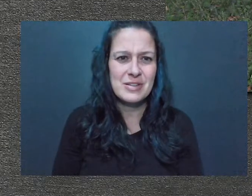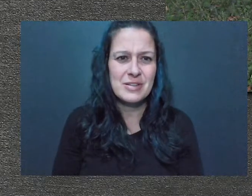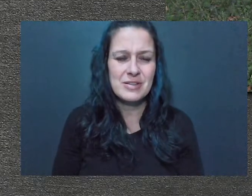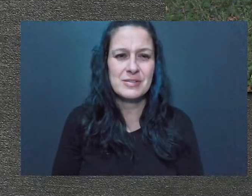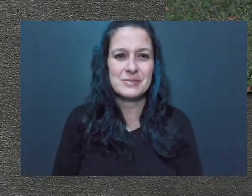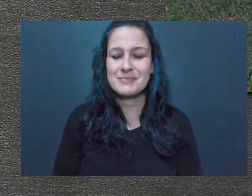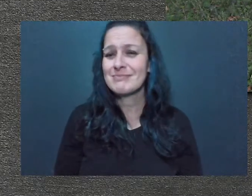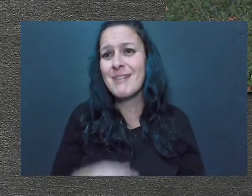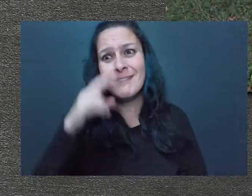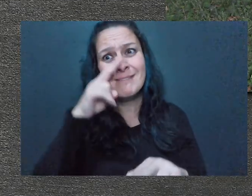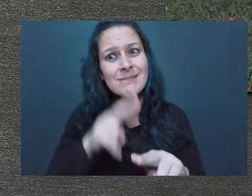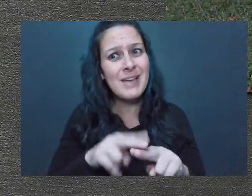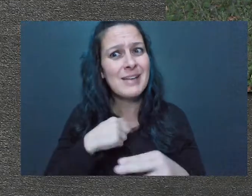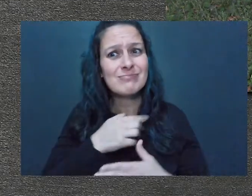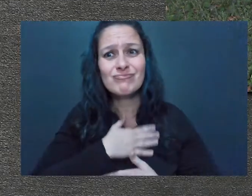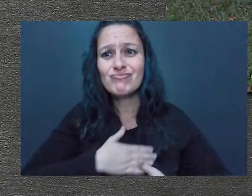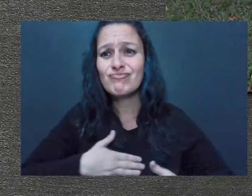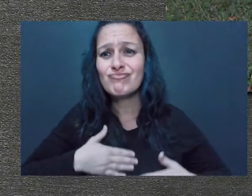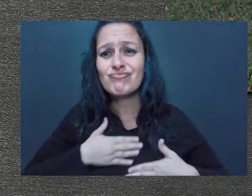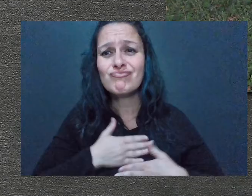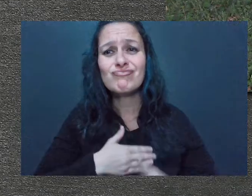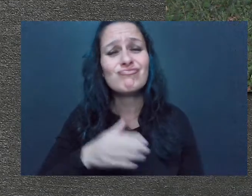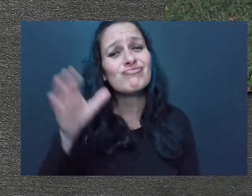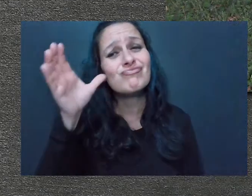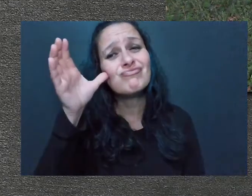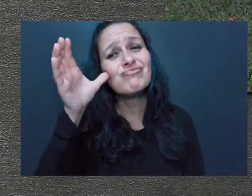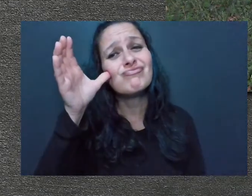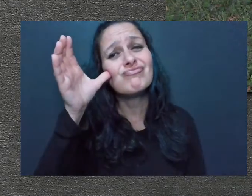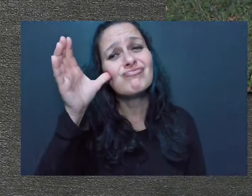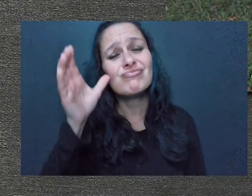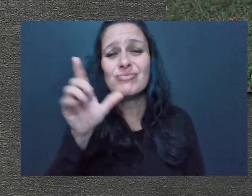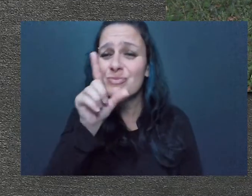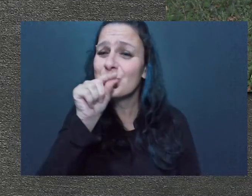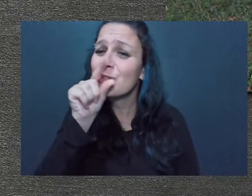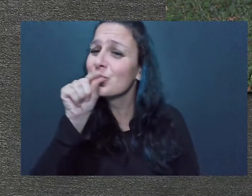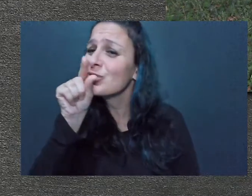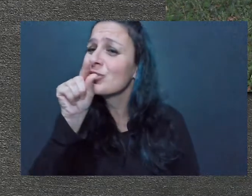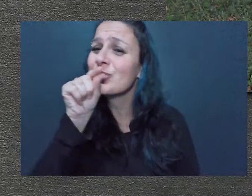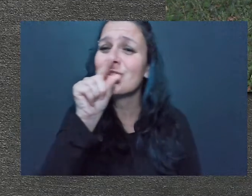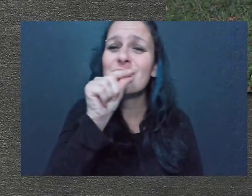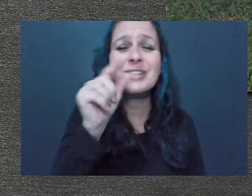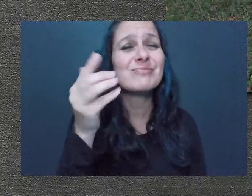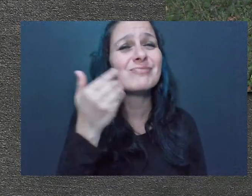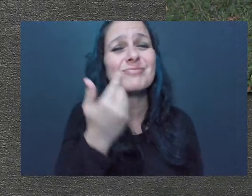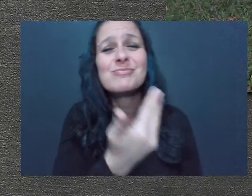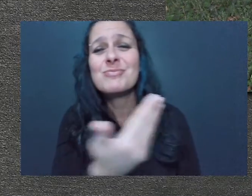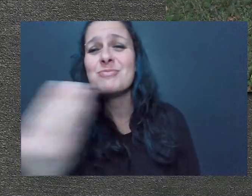It's so much fun, I love listening to them in the morning.